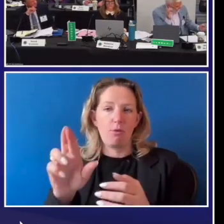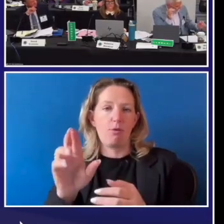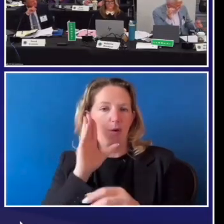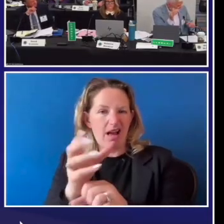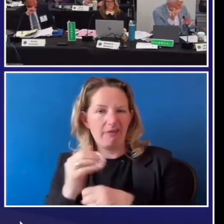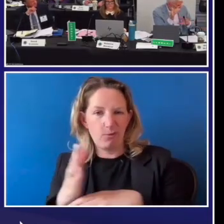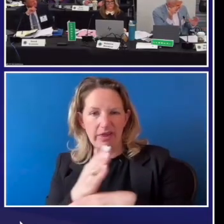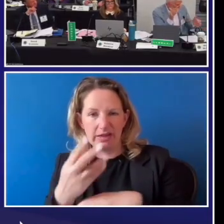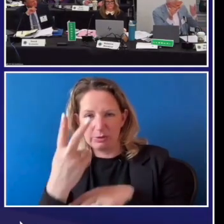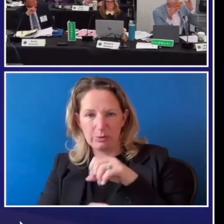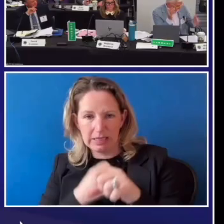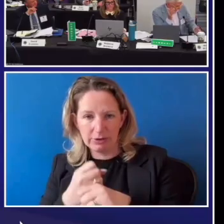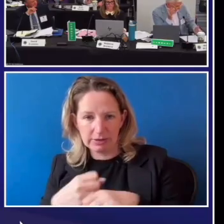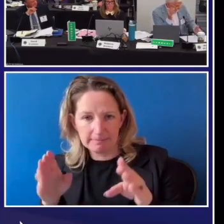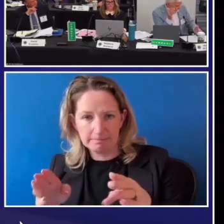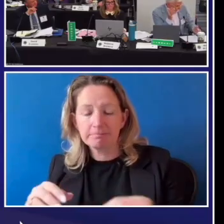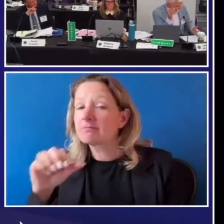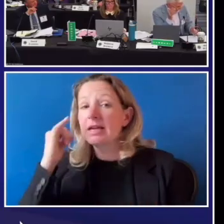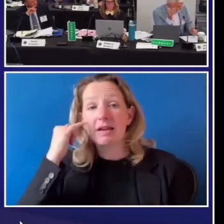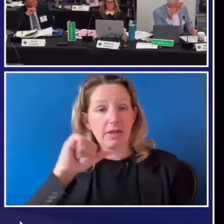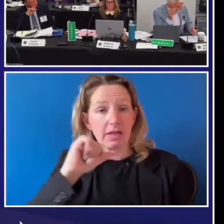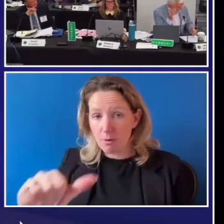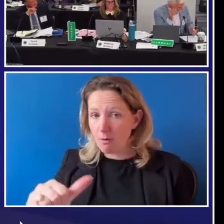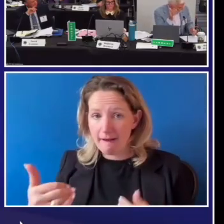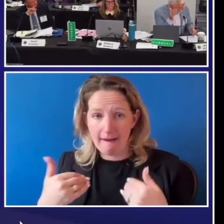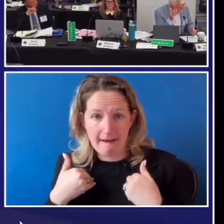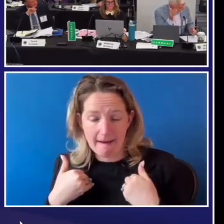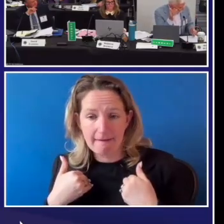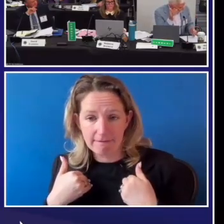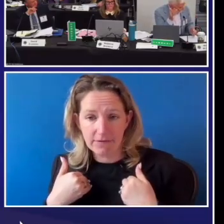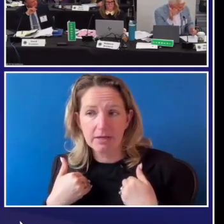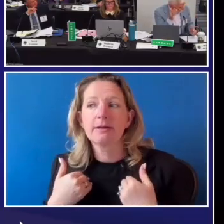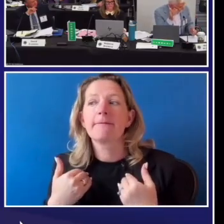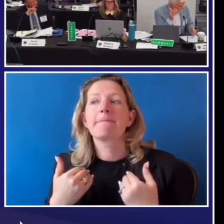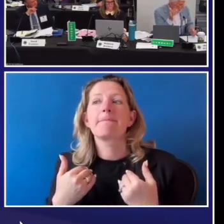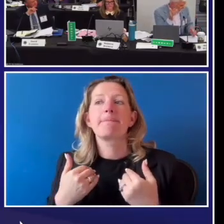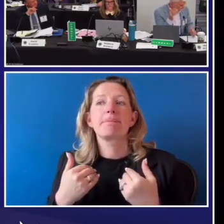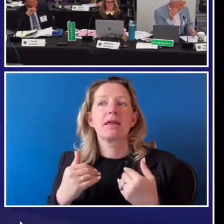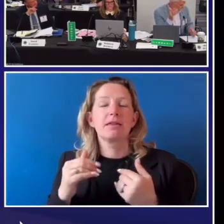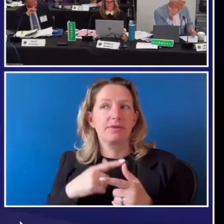it's an automatic, um, the agency ceases to be recognized by the department.